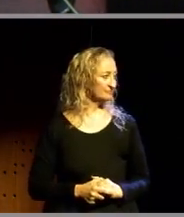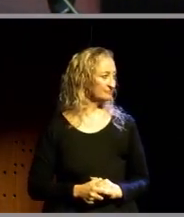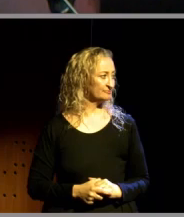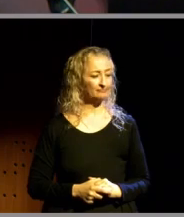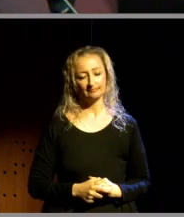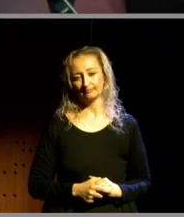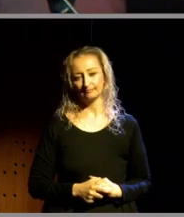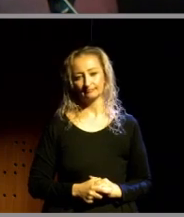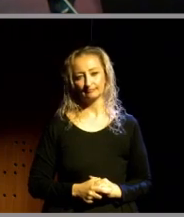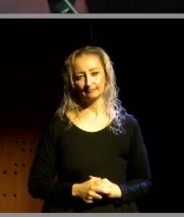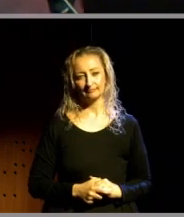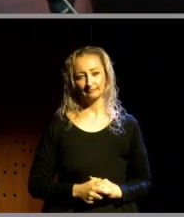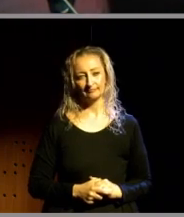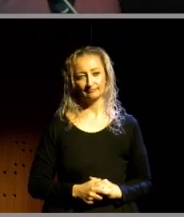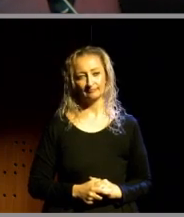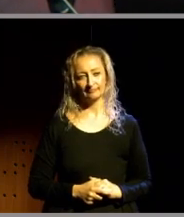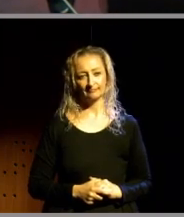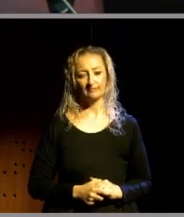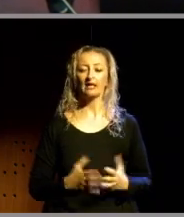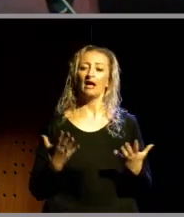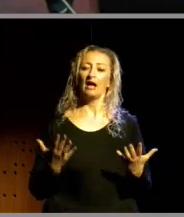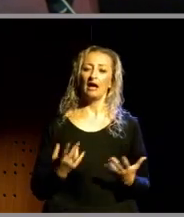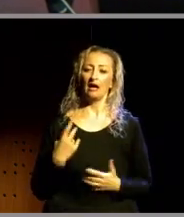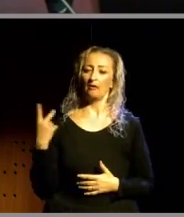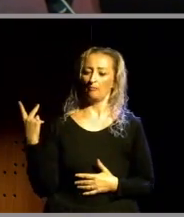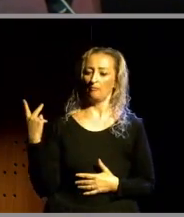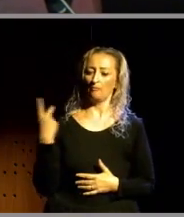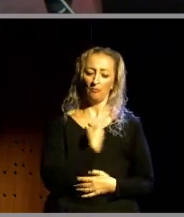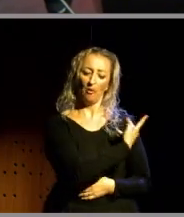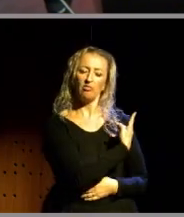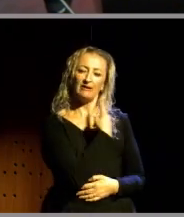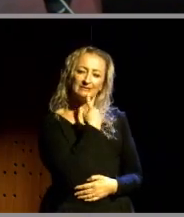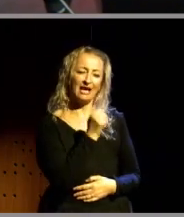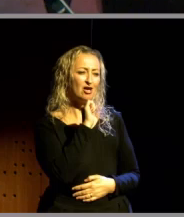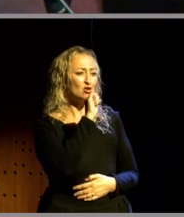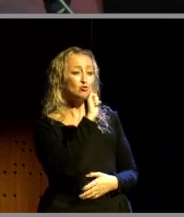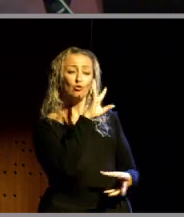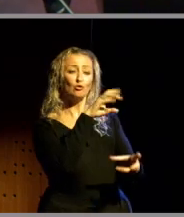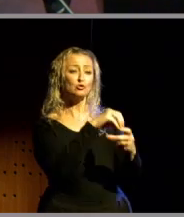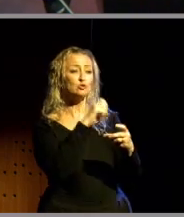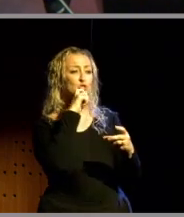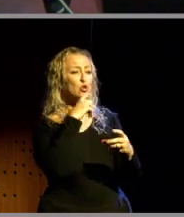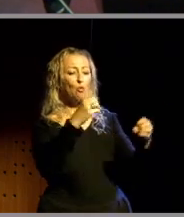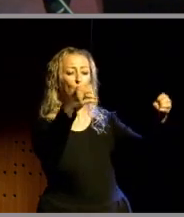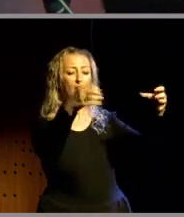we just say, Wesley and myself, your contribution will light the path for future generations.